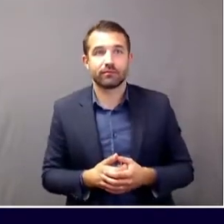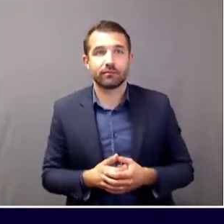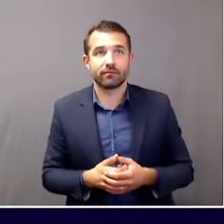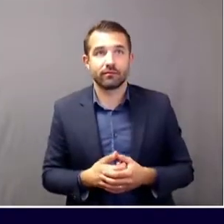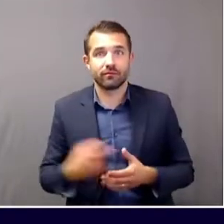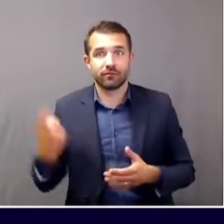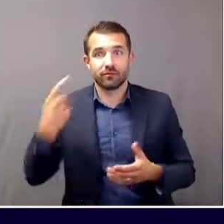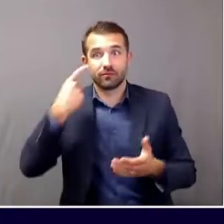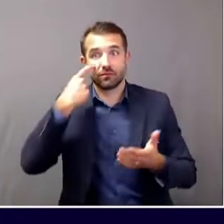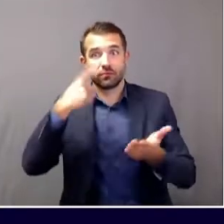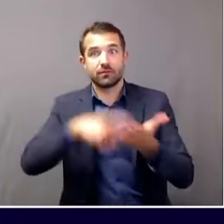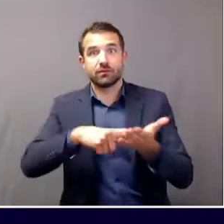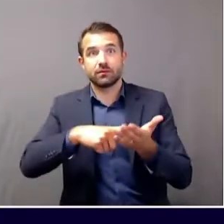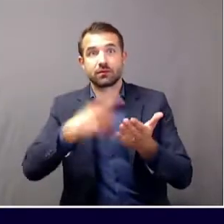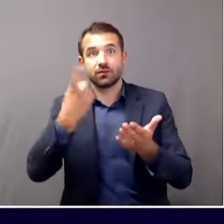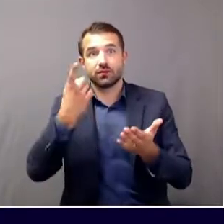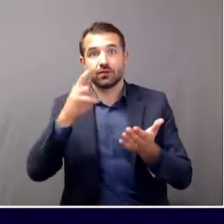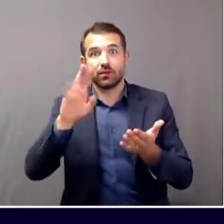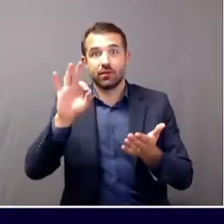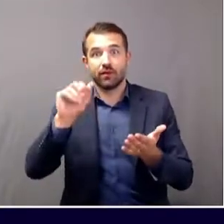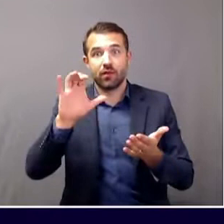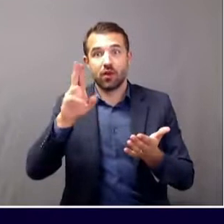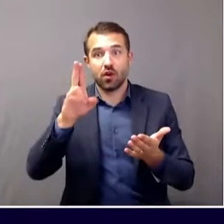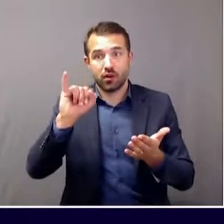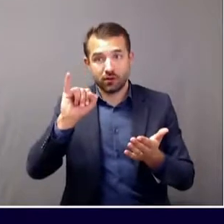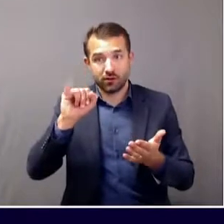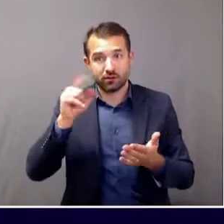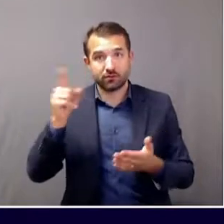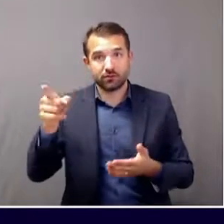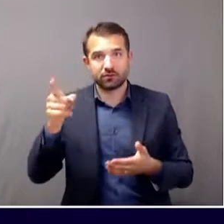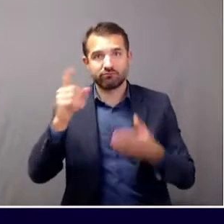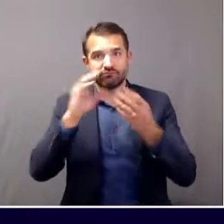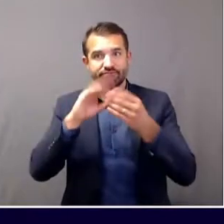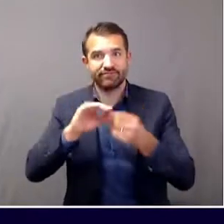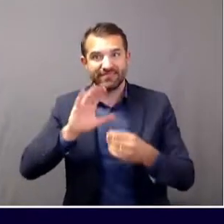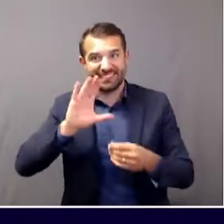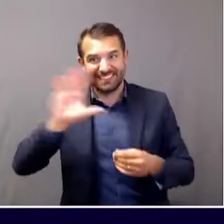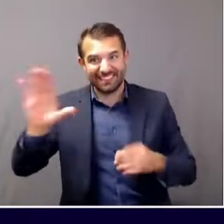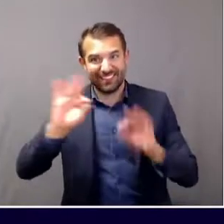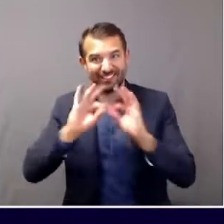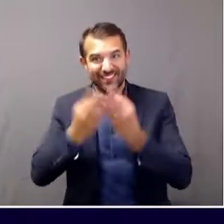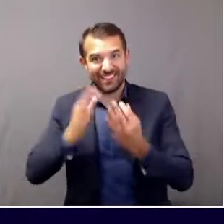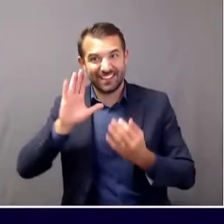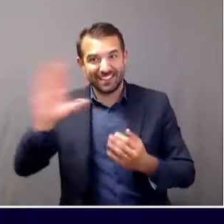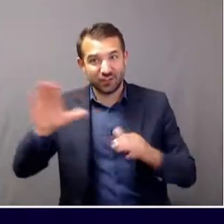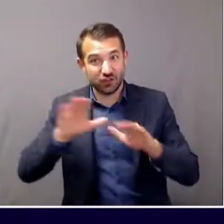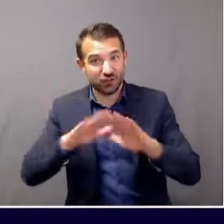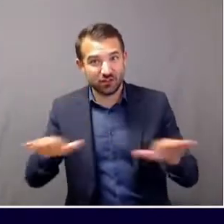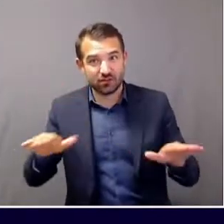himself mentioned that his own